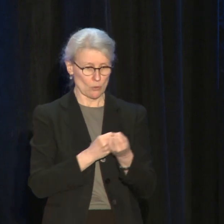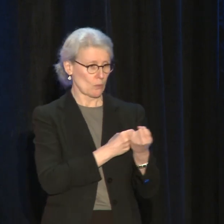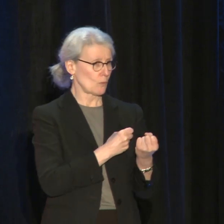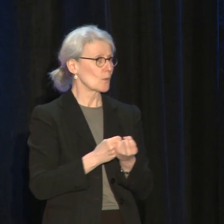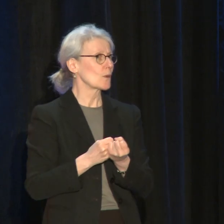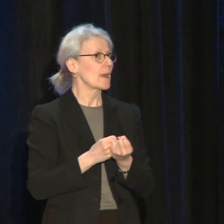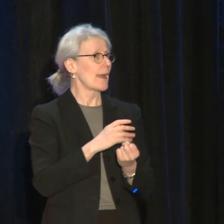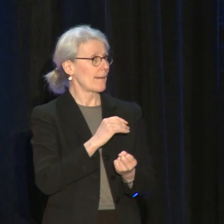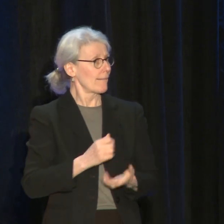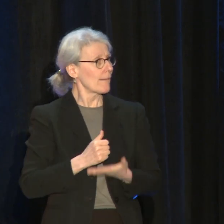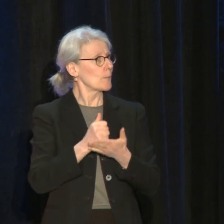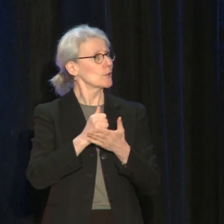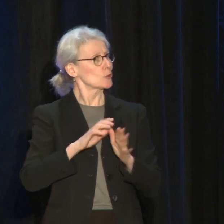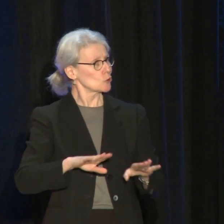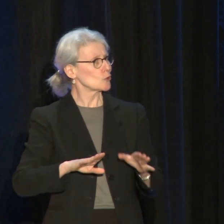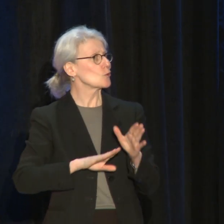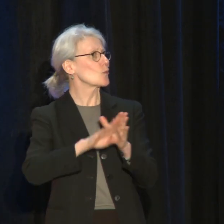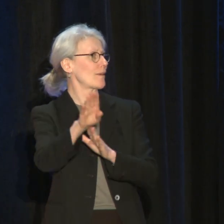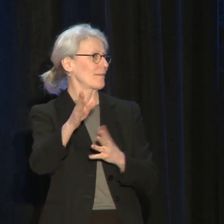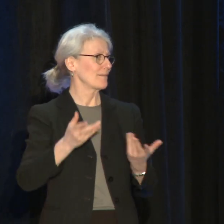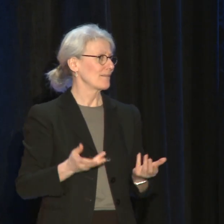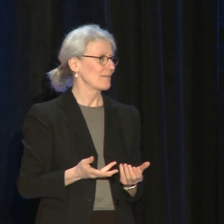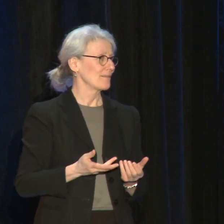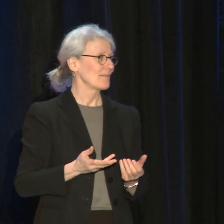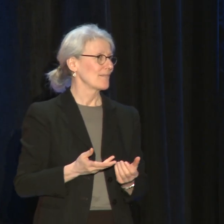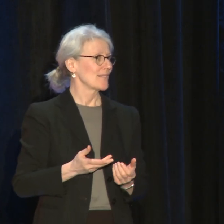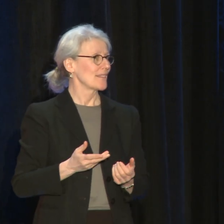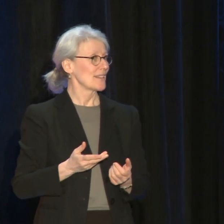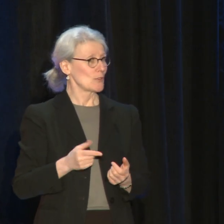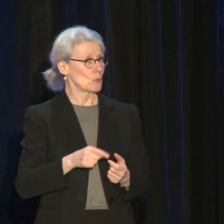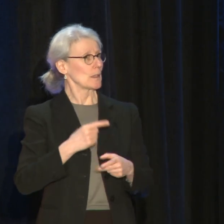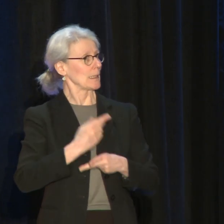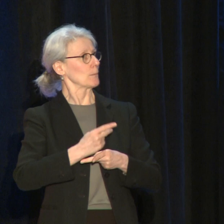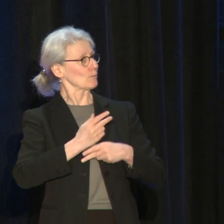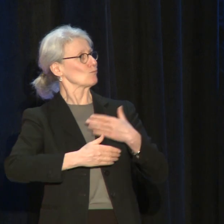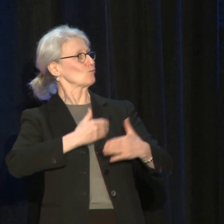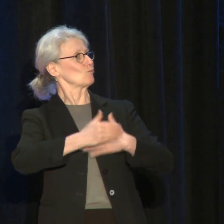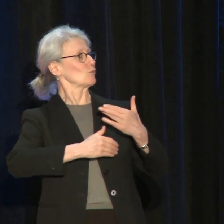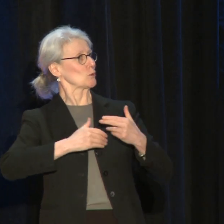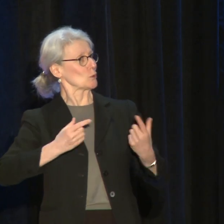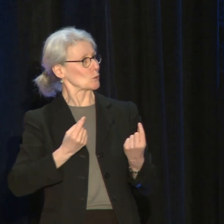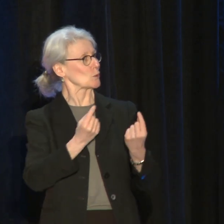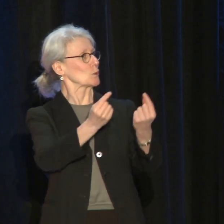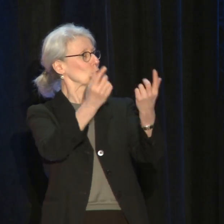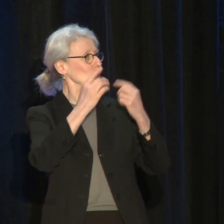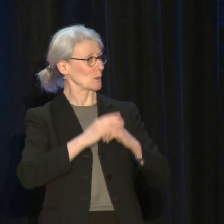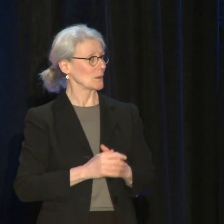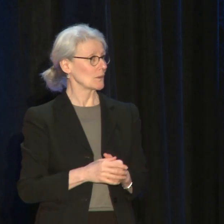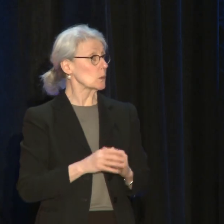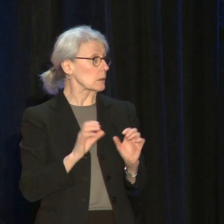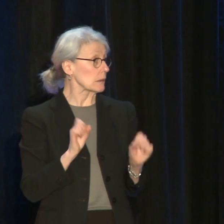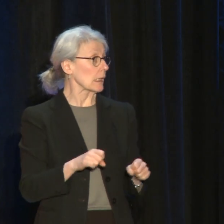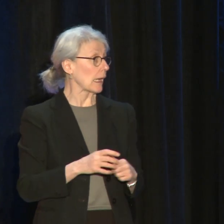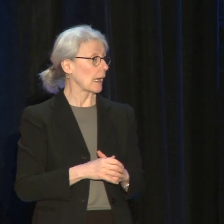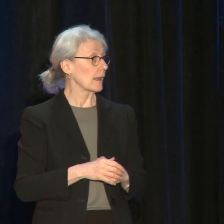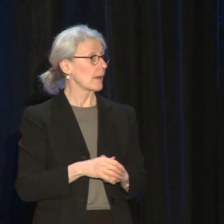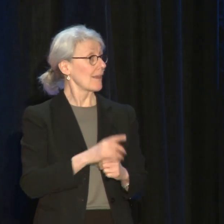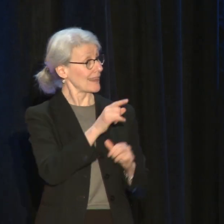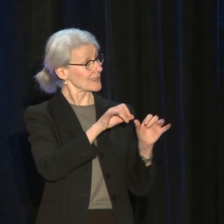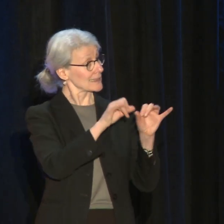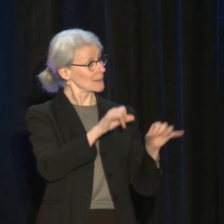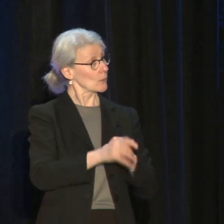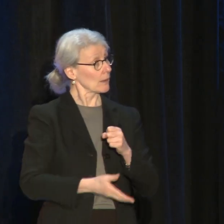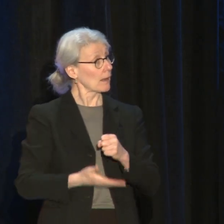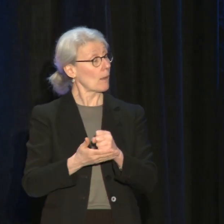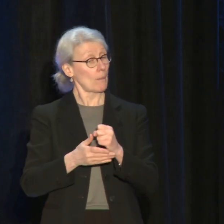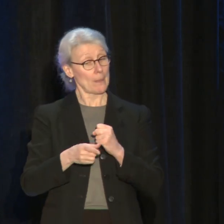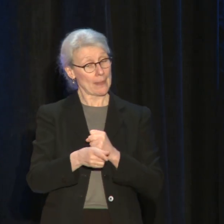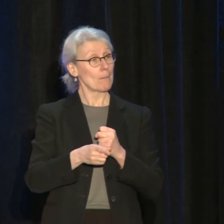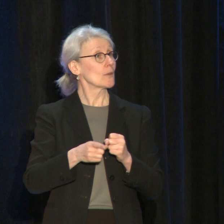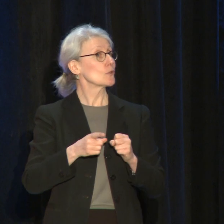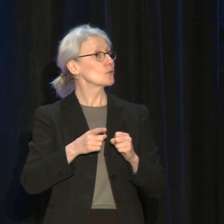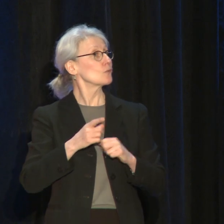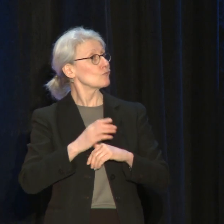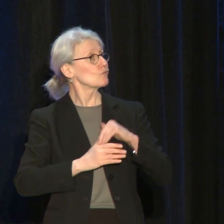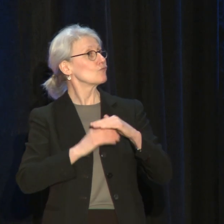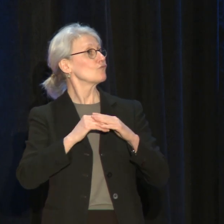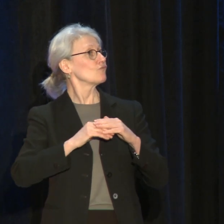children, that help children to thrive, that nourish family caregivers, because